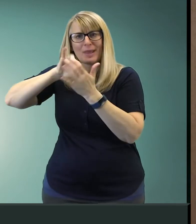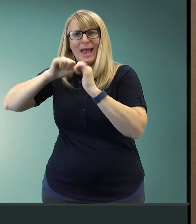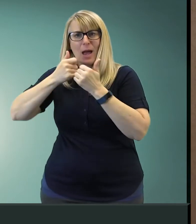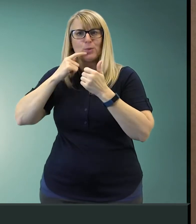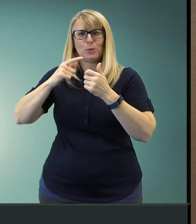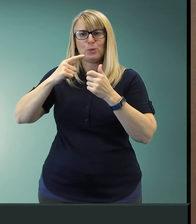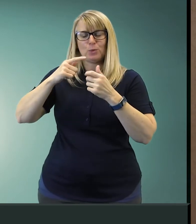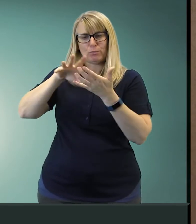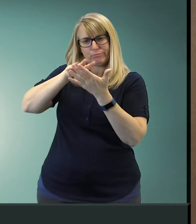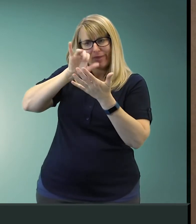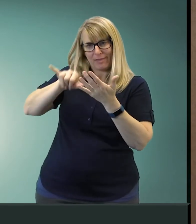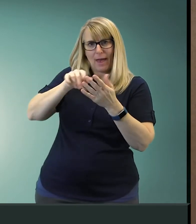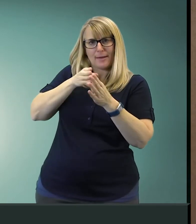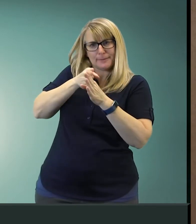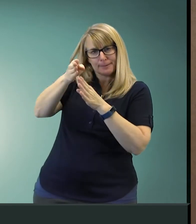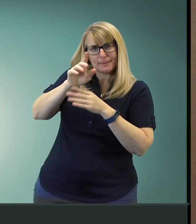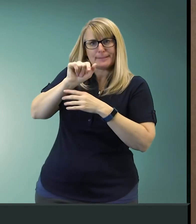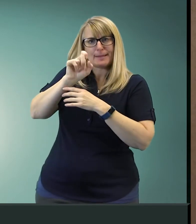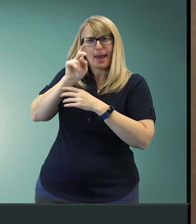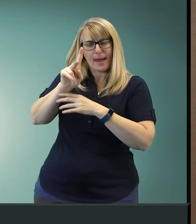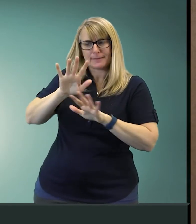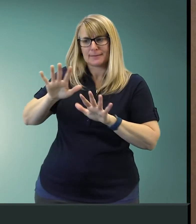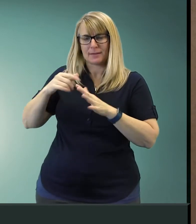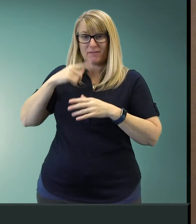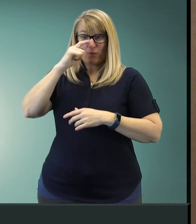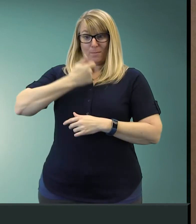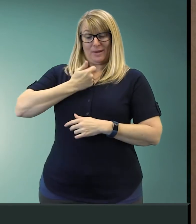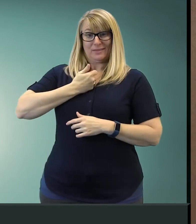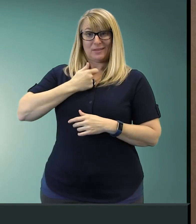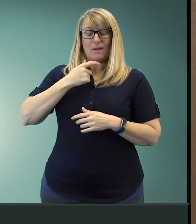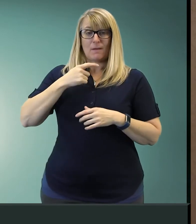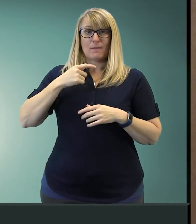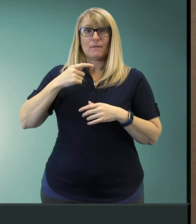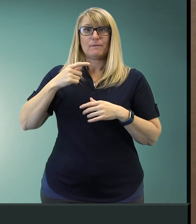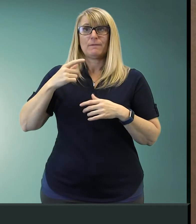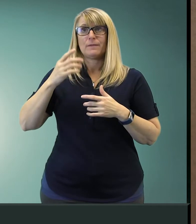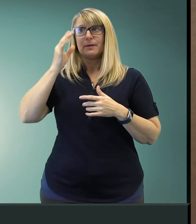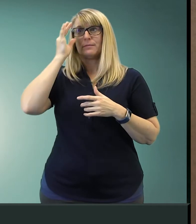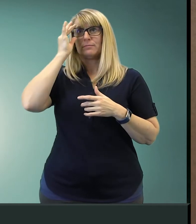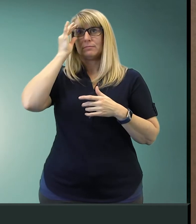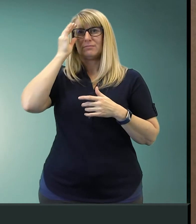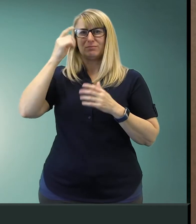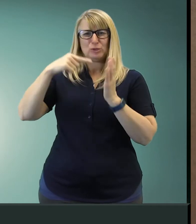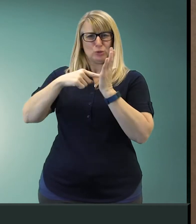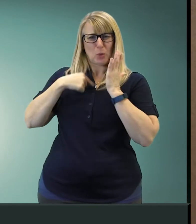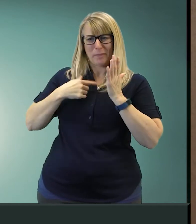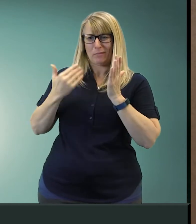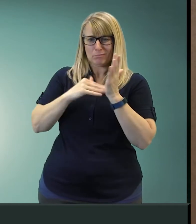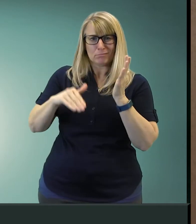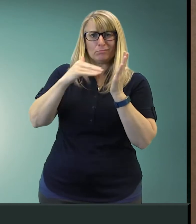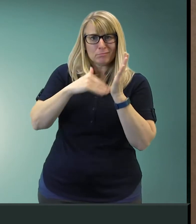and figure out how to do it properly or even sometimes for me personally, I've been shown several times